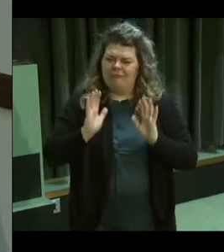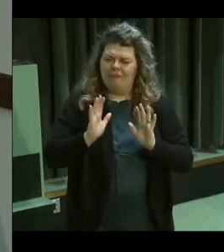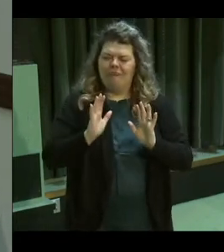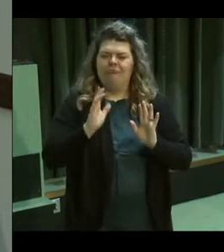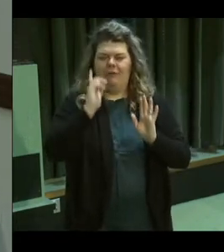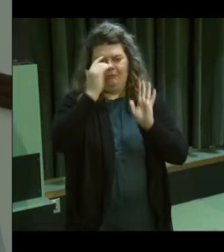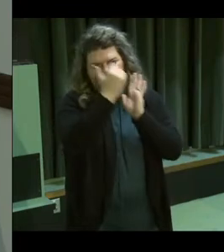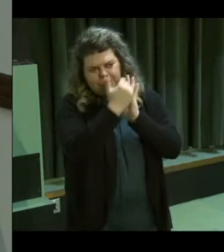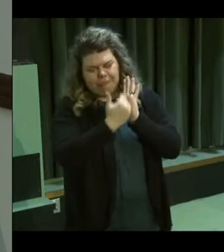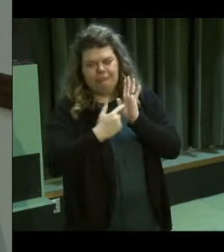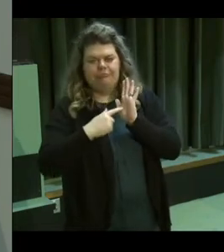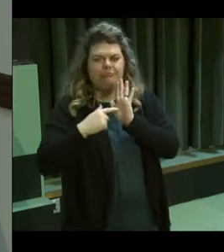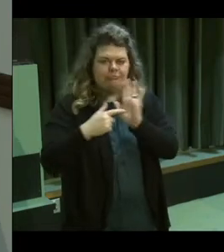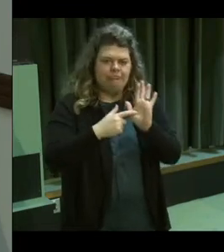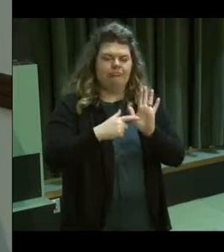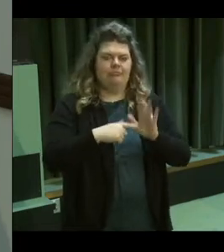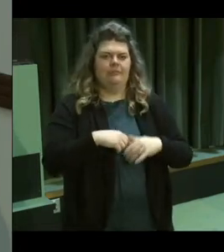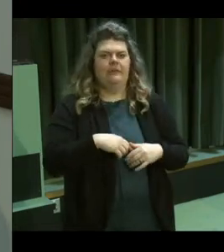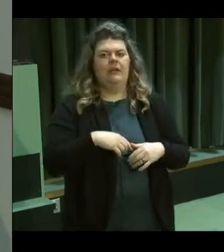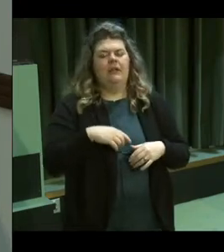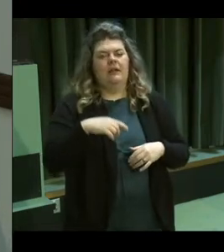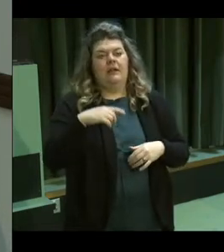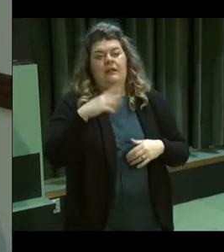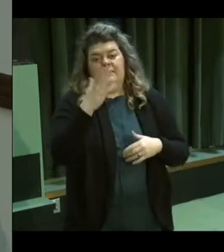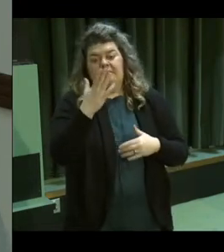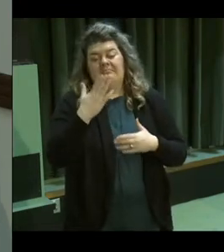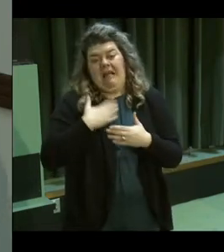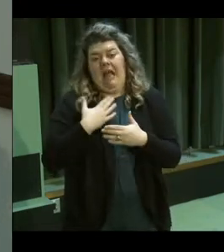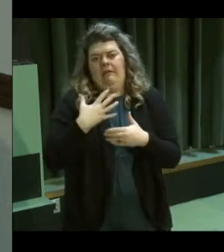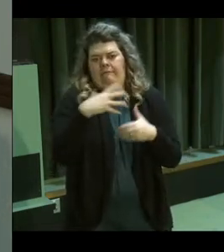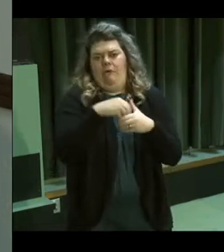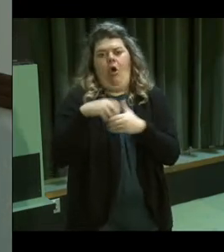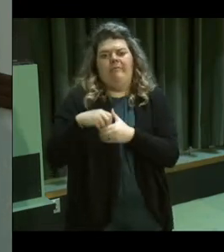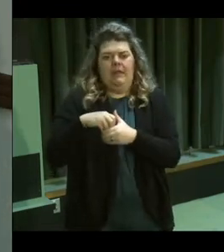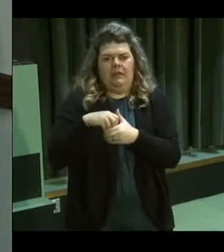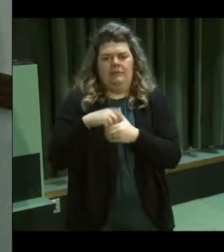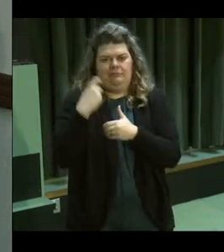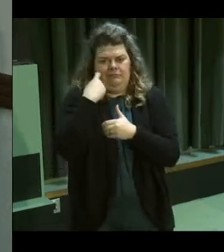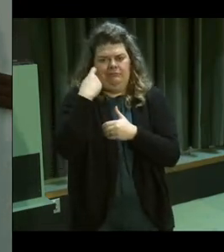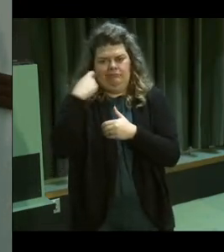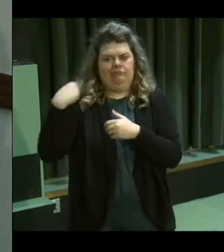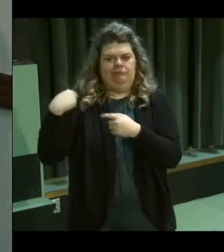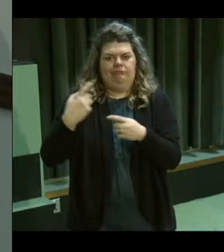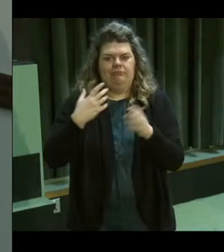little and then we'll just go through. And this is just some